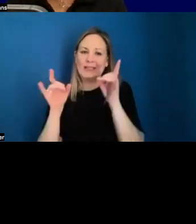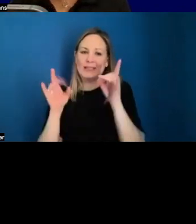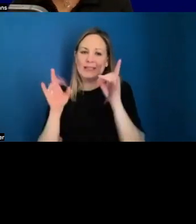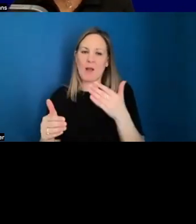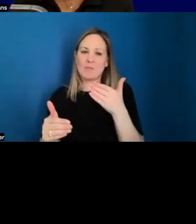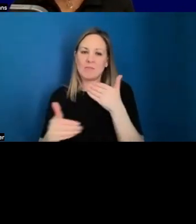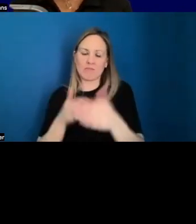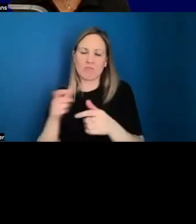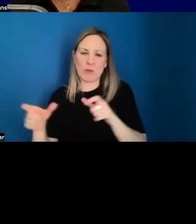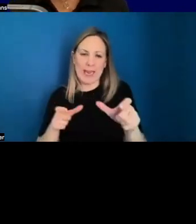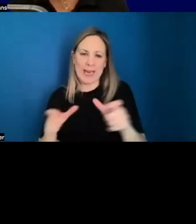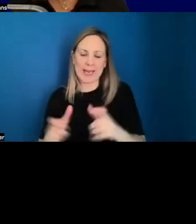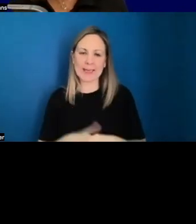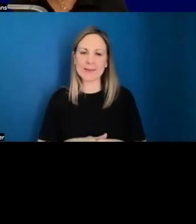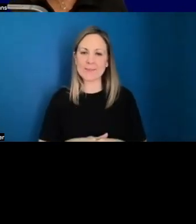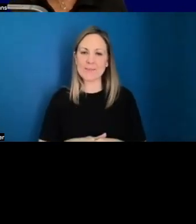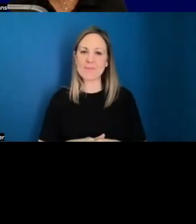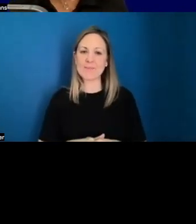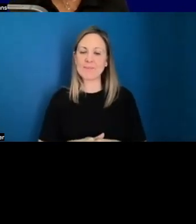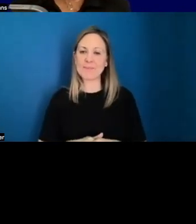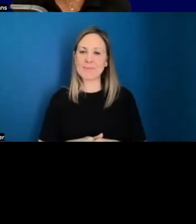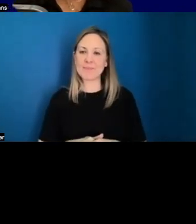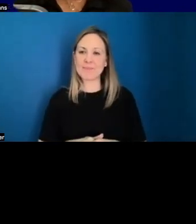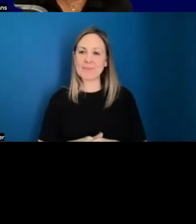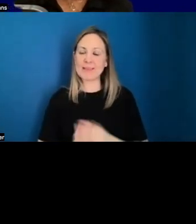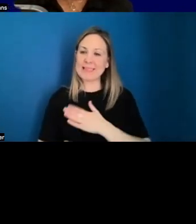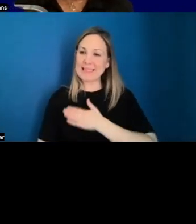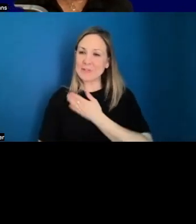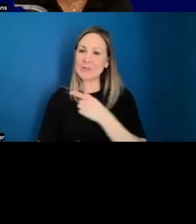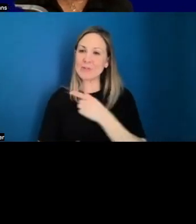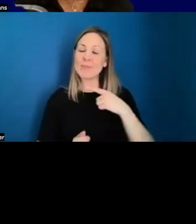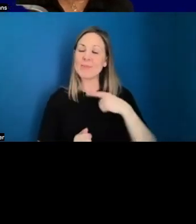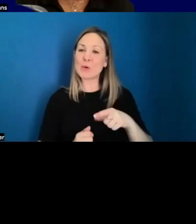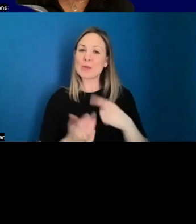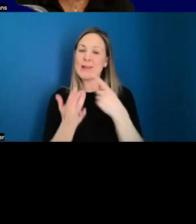It is interesting that when having casual conversations with other deafblind community